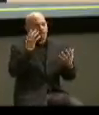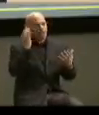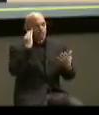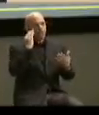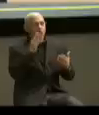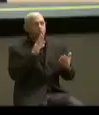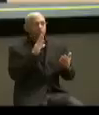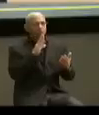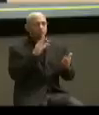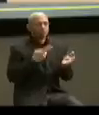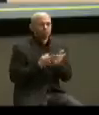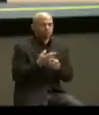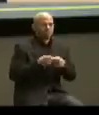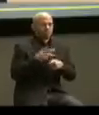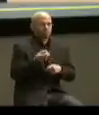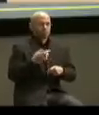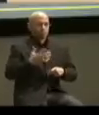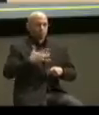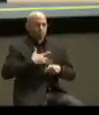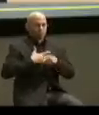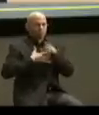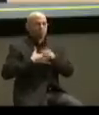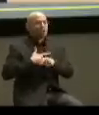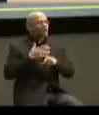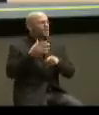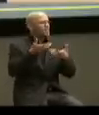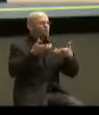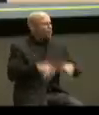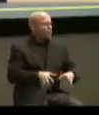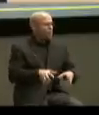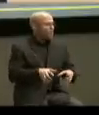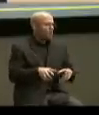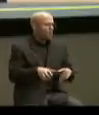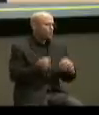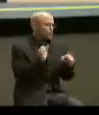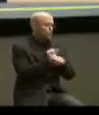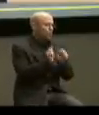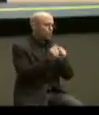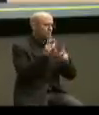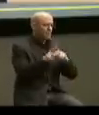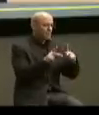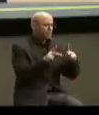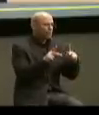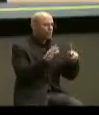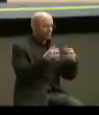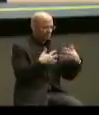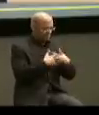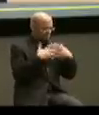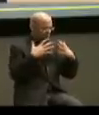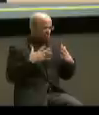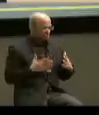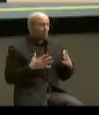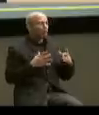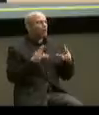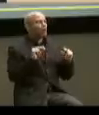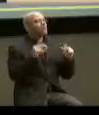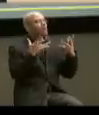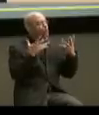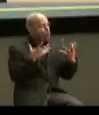AUTHENTIC, WAS THAT THEY ARE NOT -- THEY DON'T WANT TO JUST WORK WITH PEOPLE THAT ARE IN THE PARTNERSHIP, THEY WANT YOU TO BE